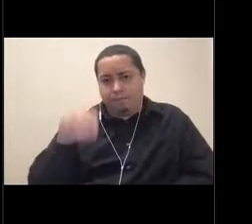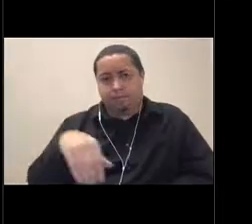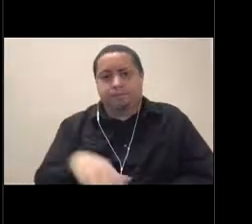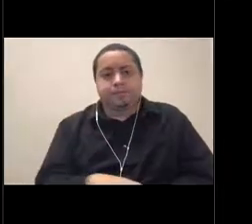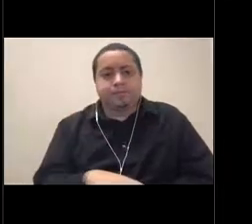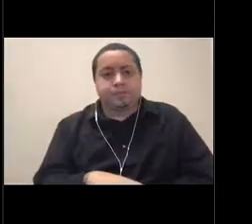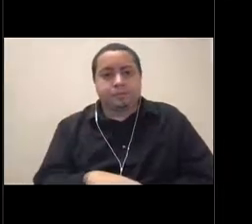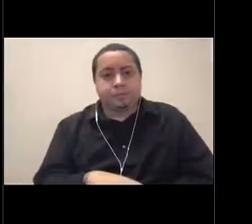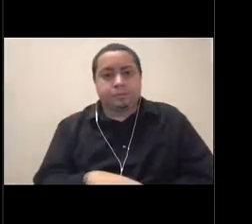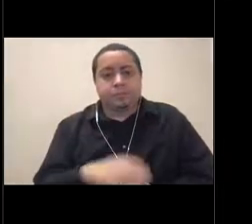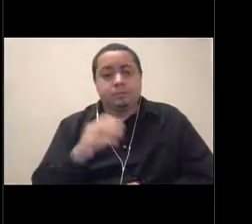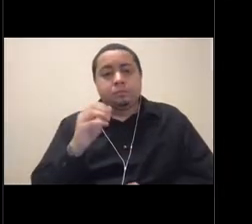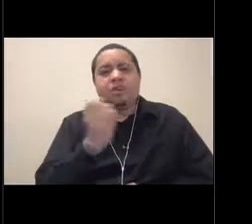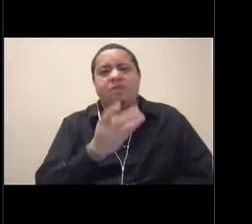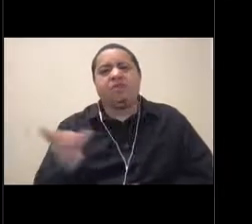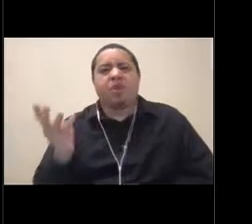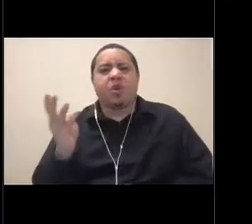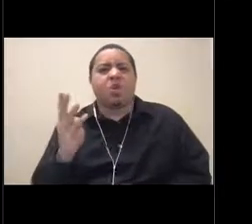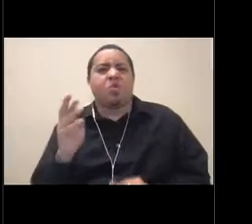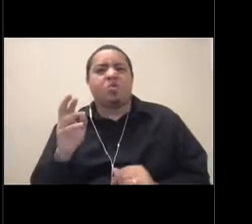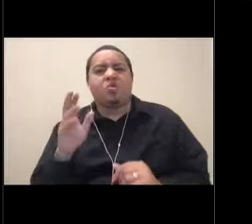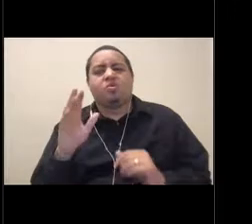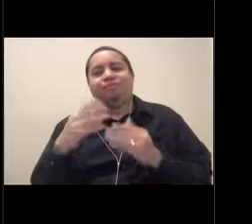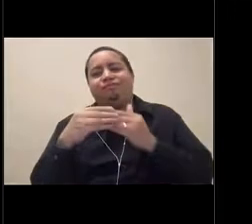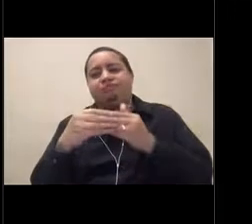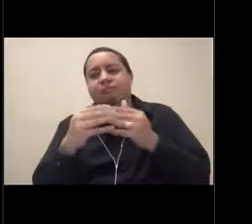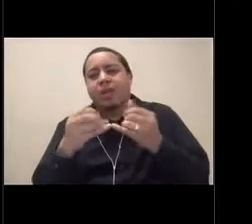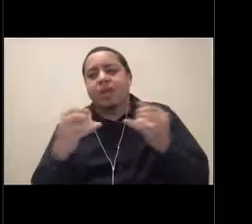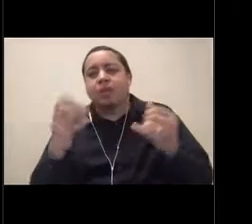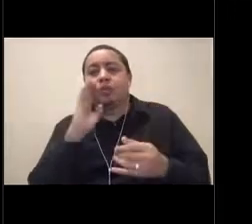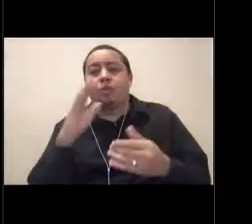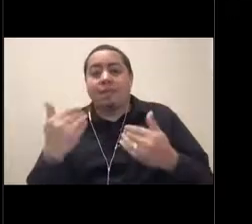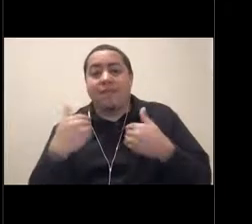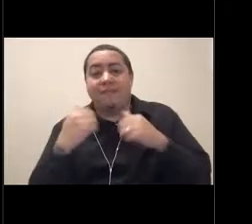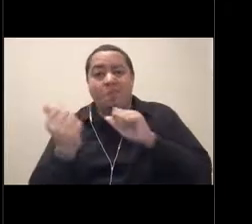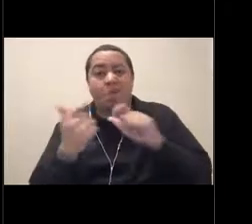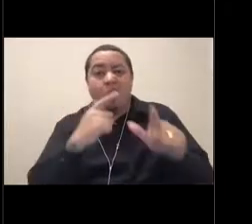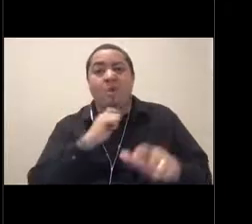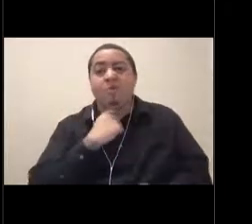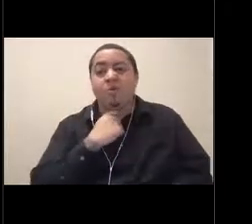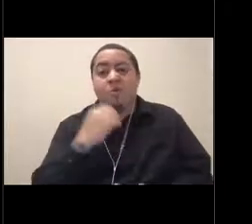A few guidelines before I hand you over to our speakers. You're all muted because we have a lot of people on the line